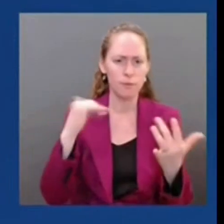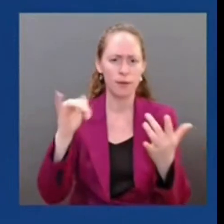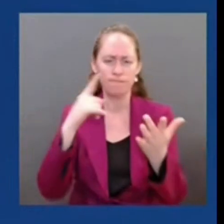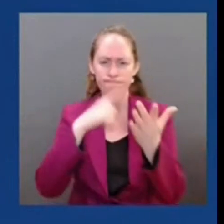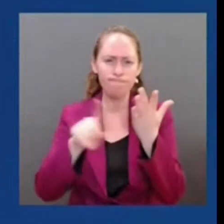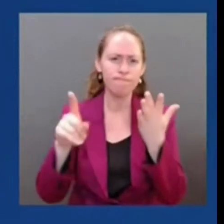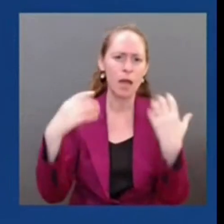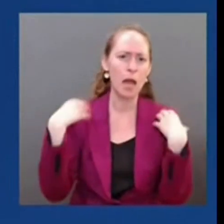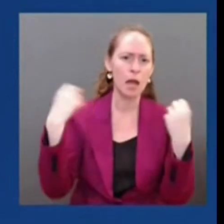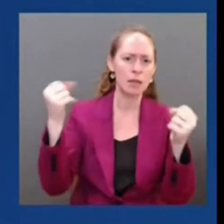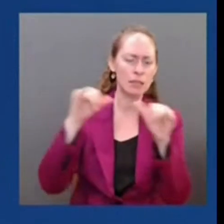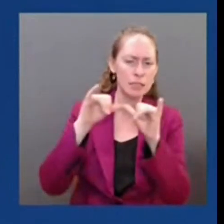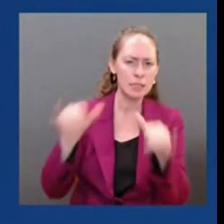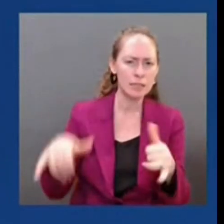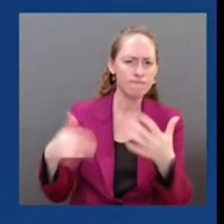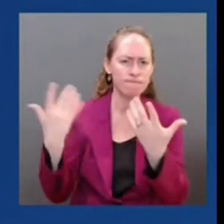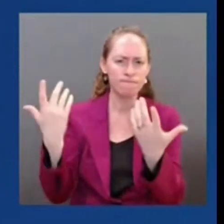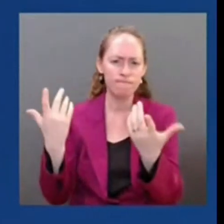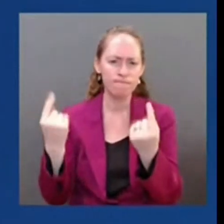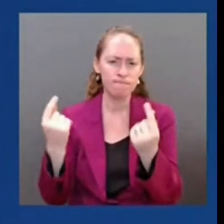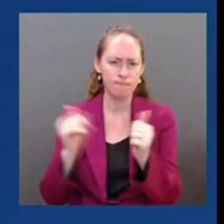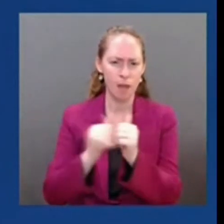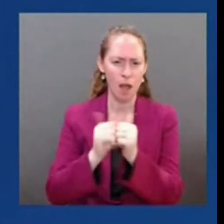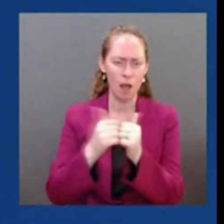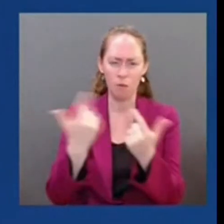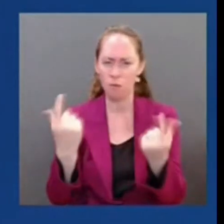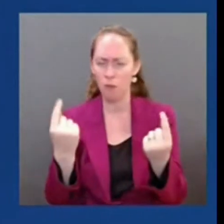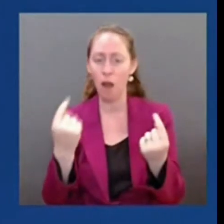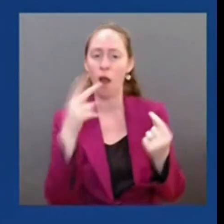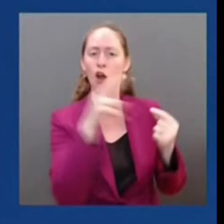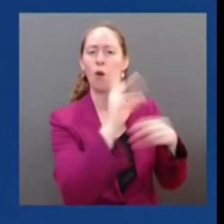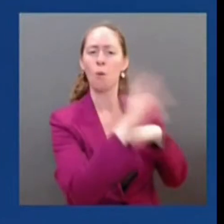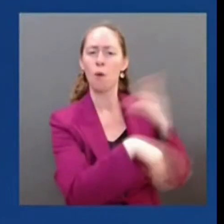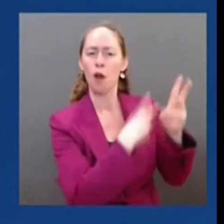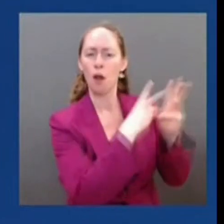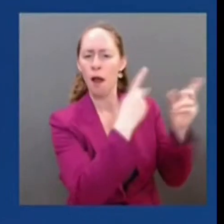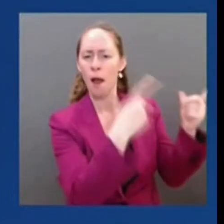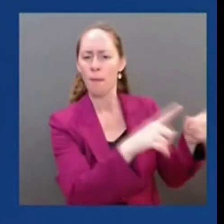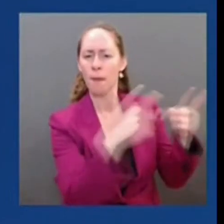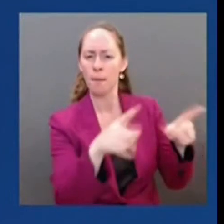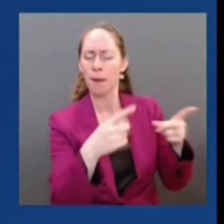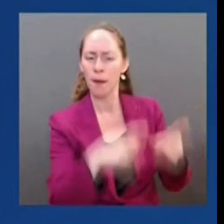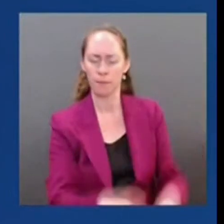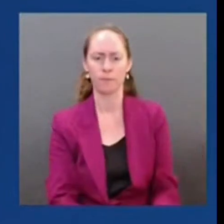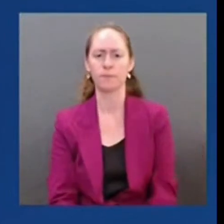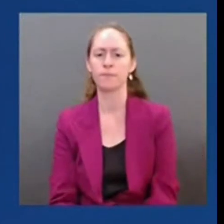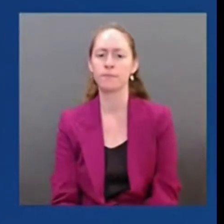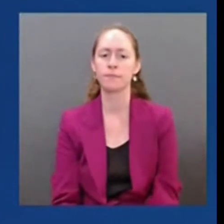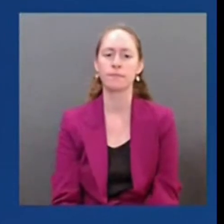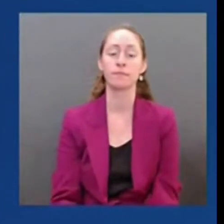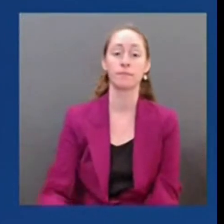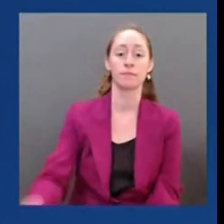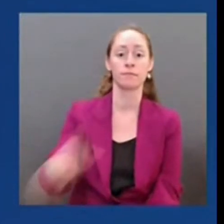SYSTEMS, GETTING REAL WORLD EXPERIENCE DATA, AND IF YOU